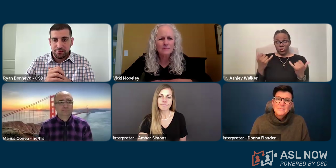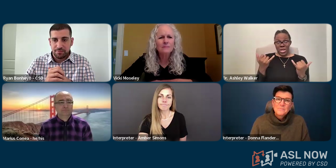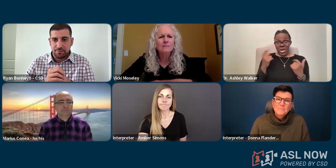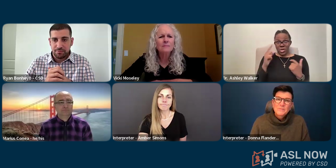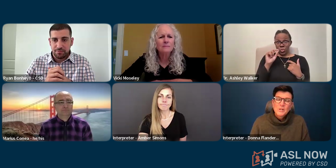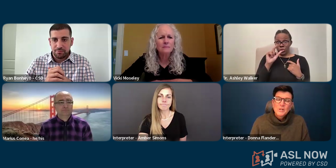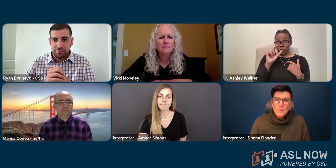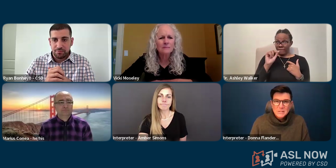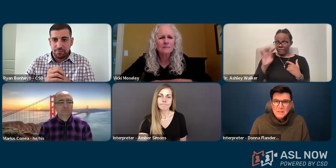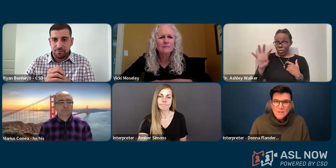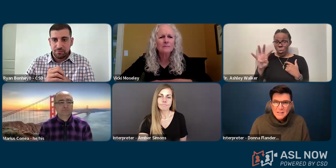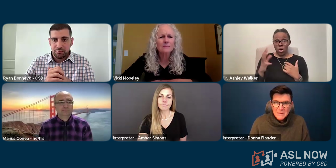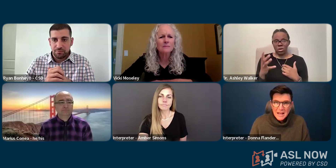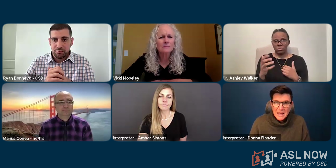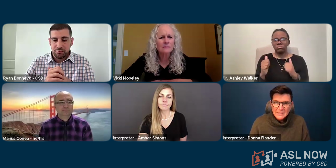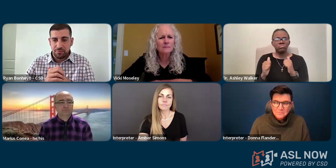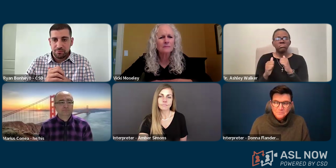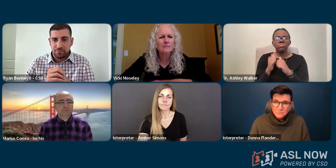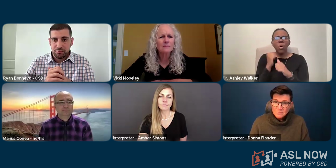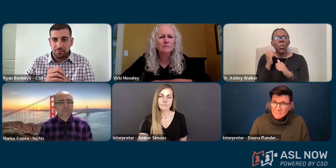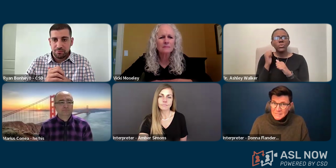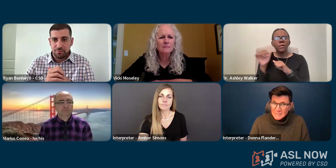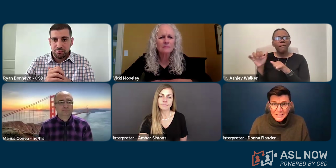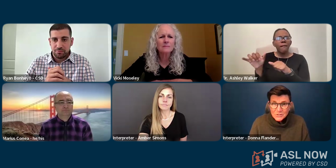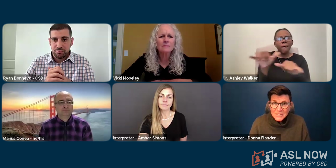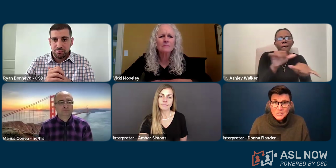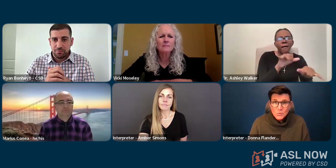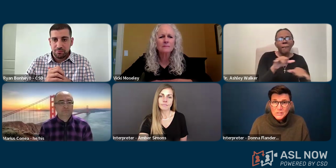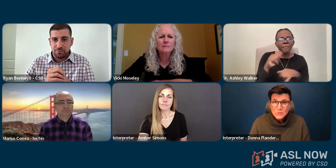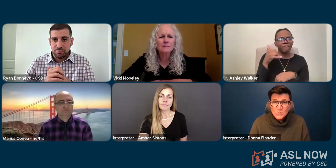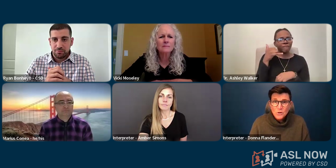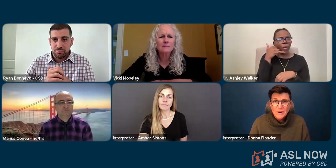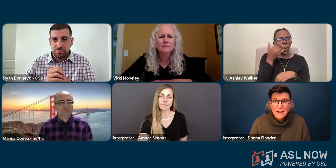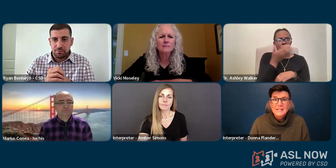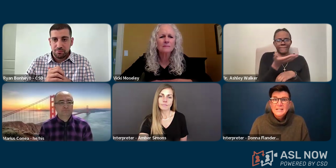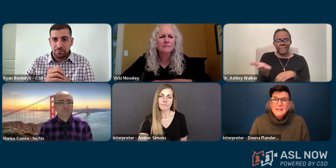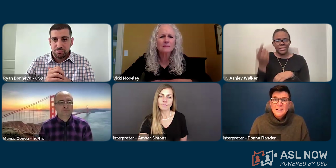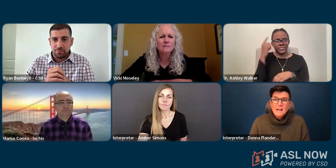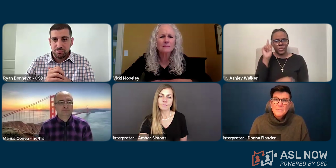Nobody wants to be falling behind. And like you said, it's 20, 24, right?